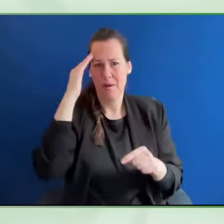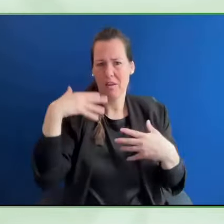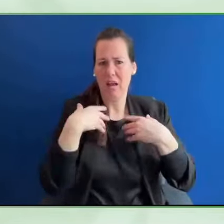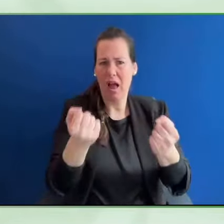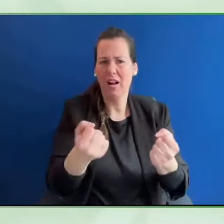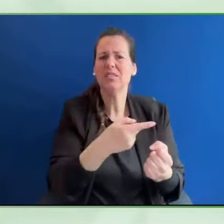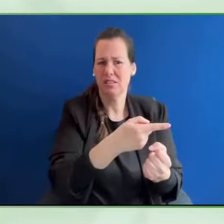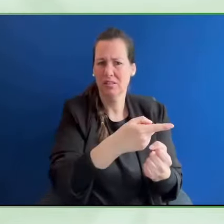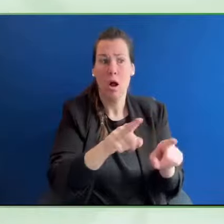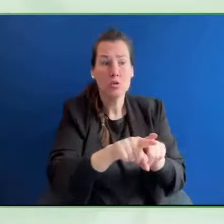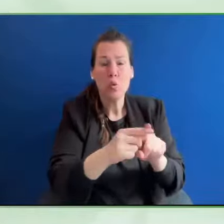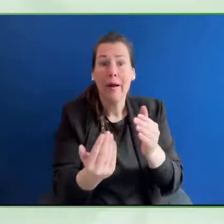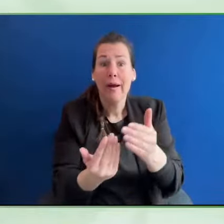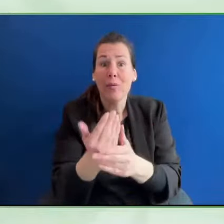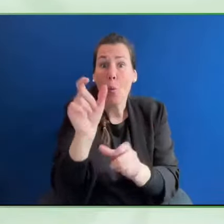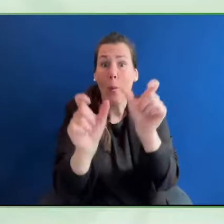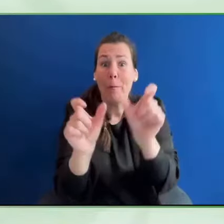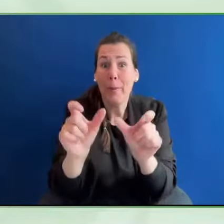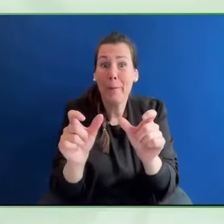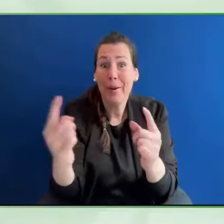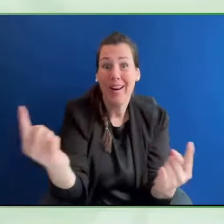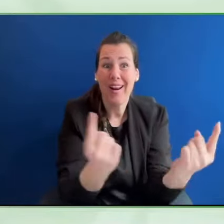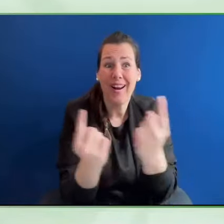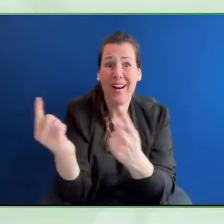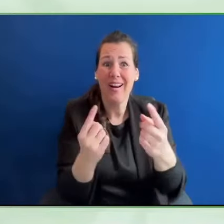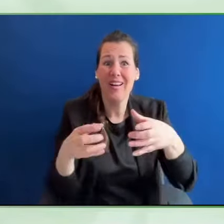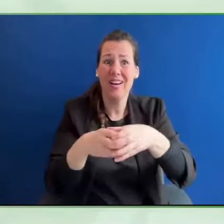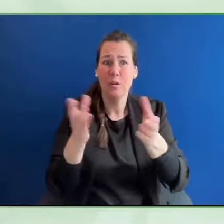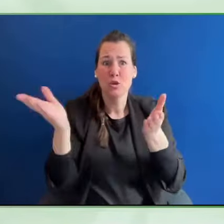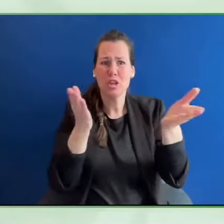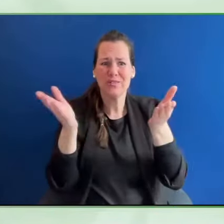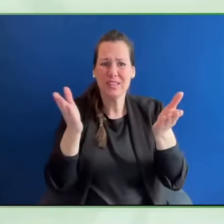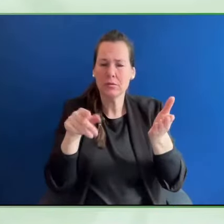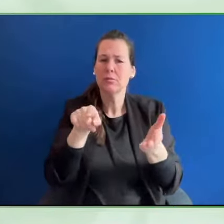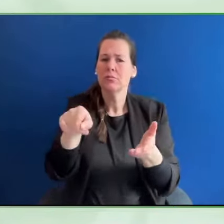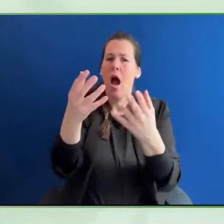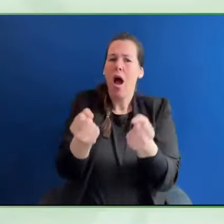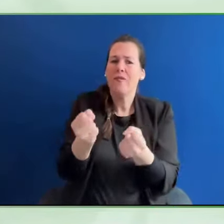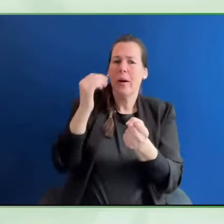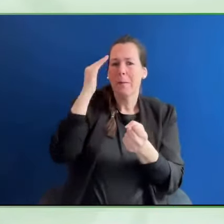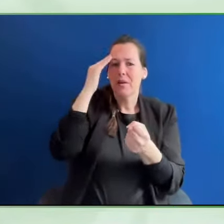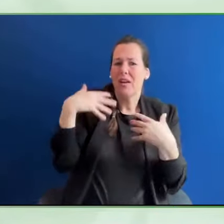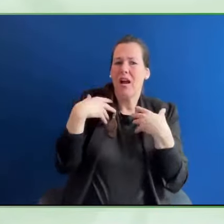Generally businesses want to but they don't always know how and so we want to explore